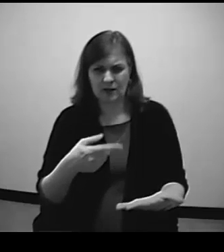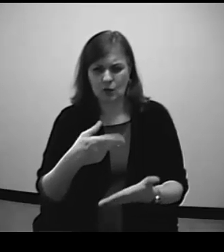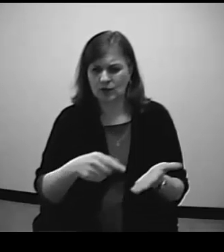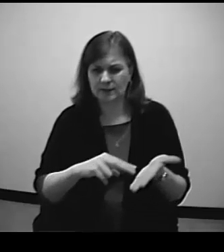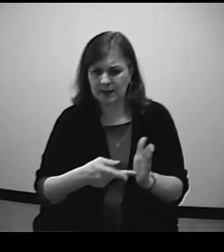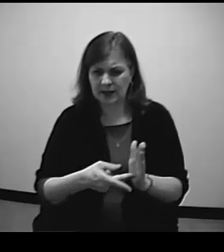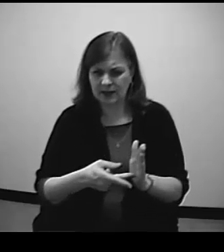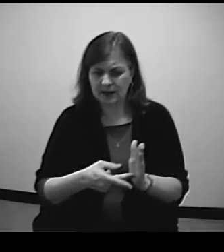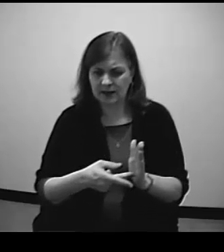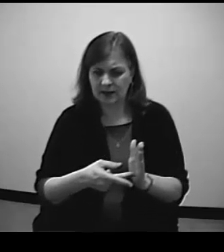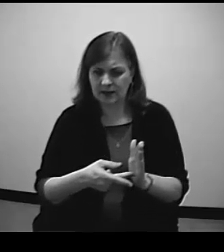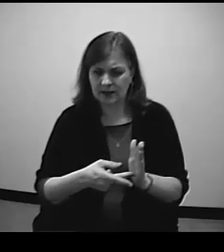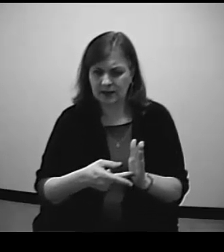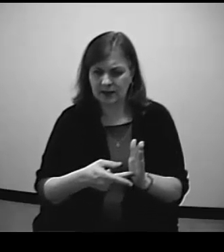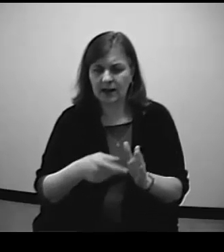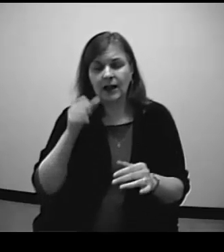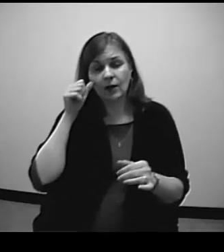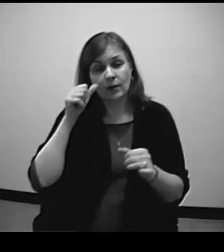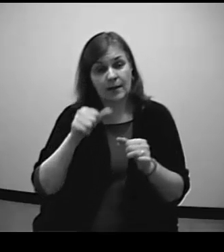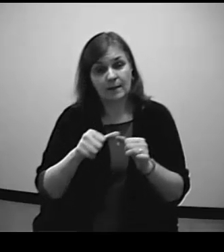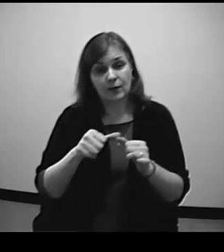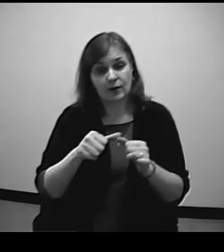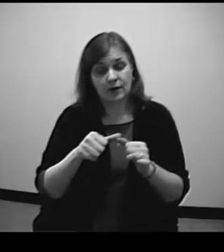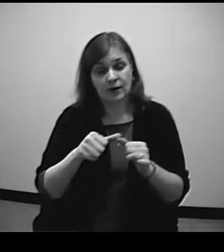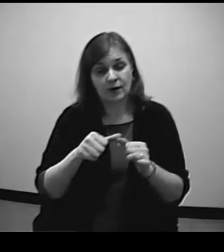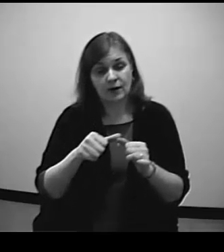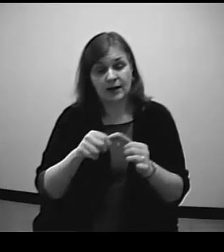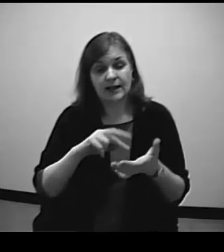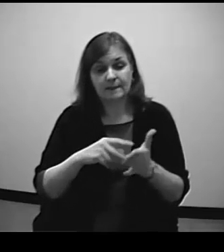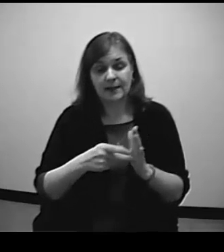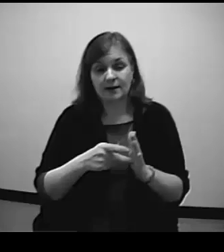remember that means that our green